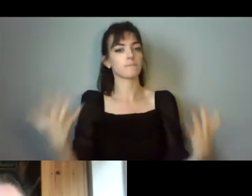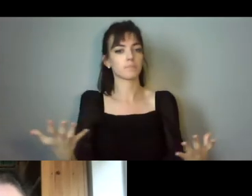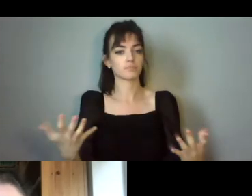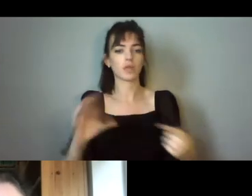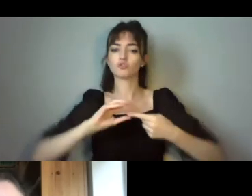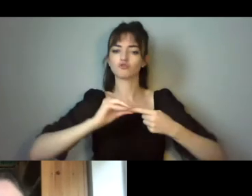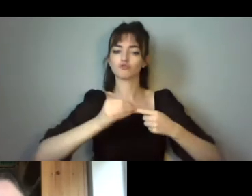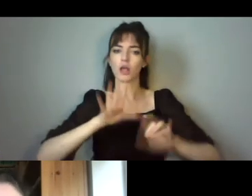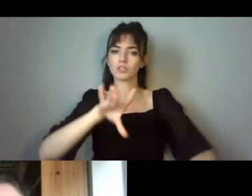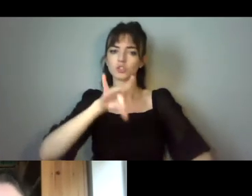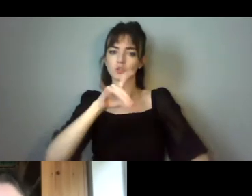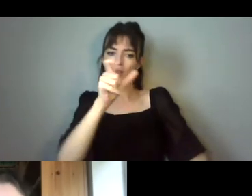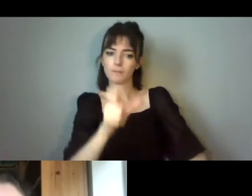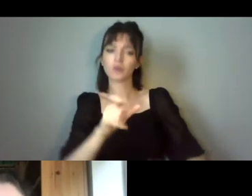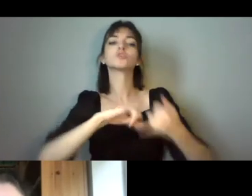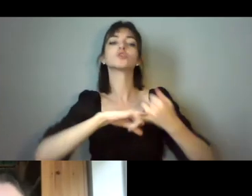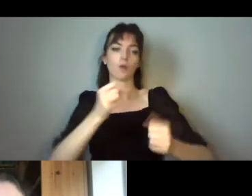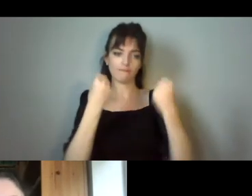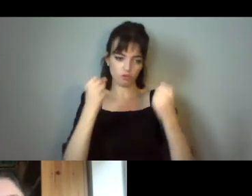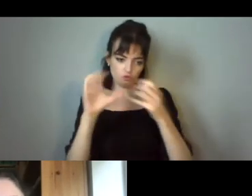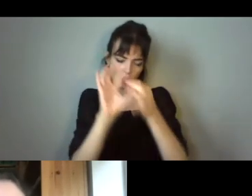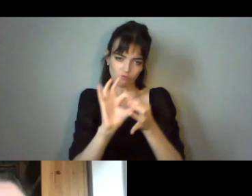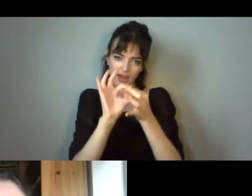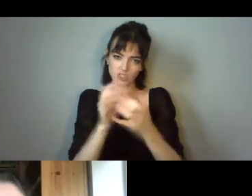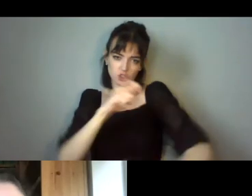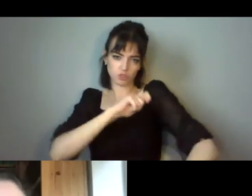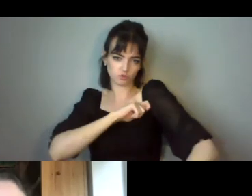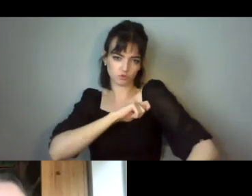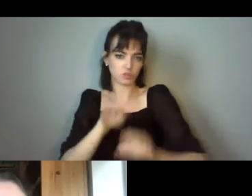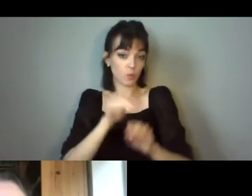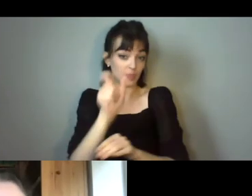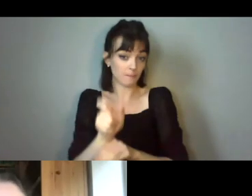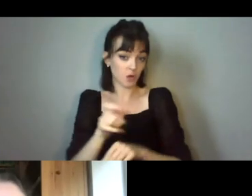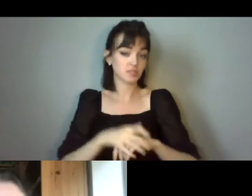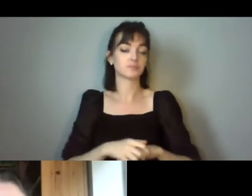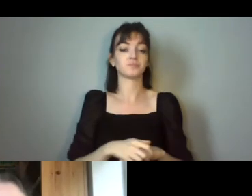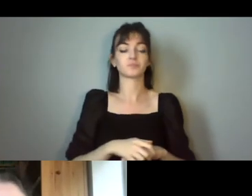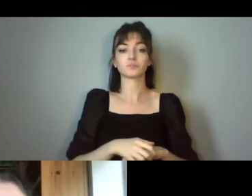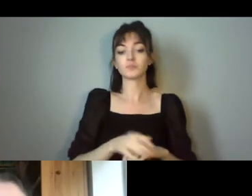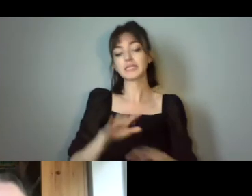a person that has a relation of trust with the individual. That's one of the criteria that the